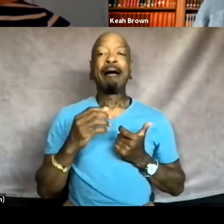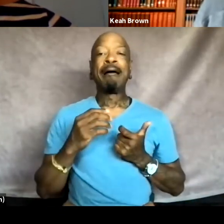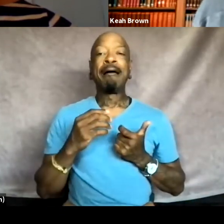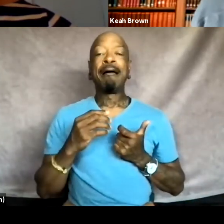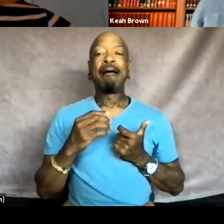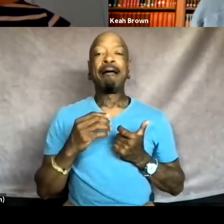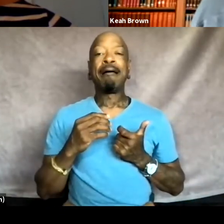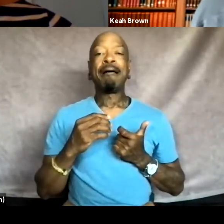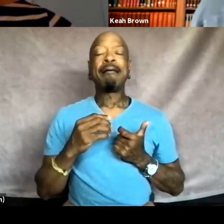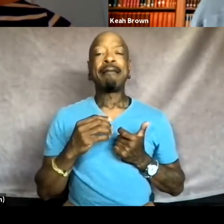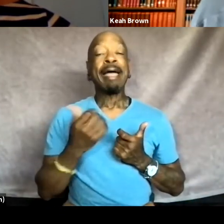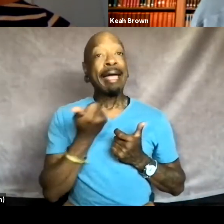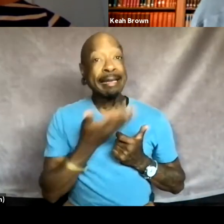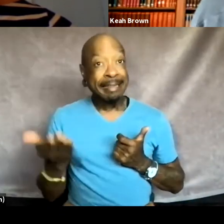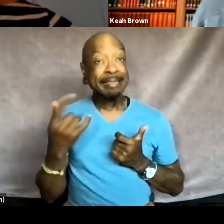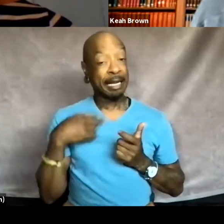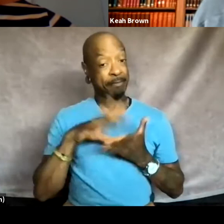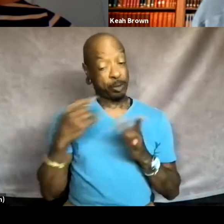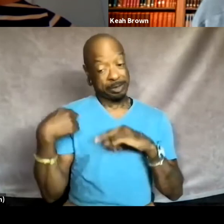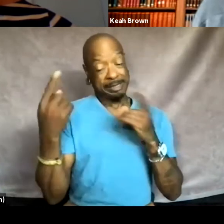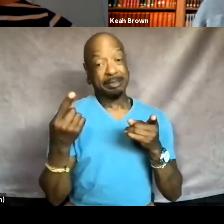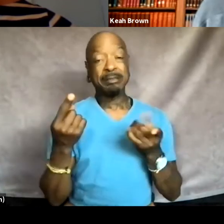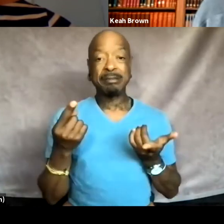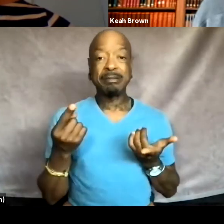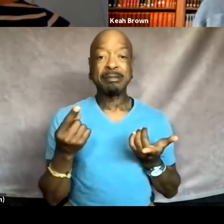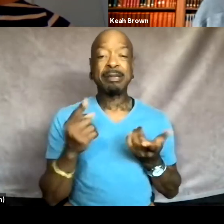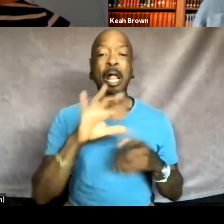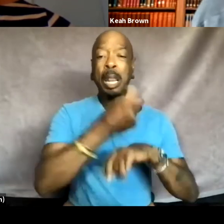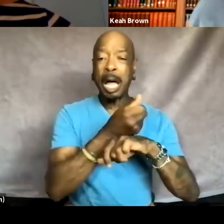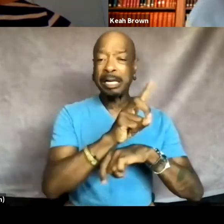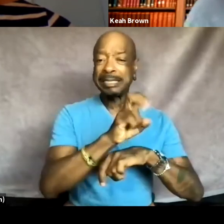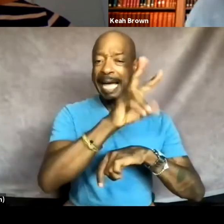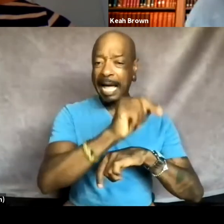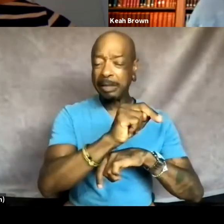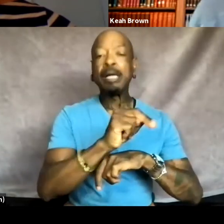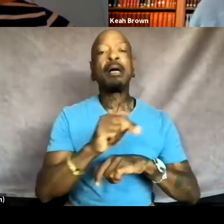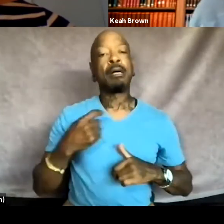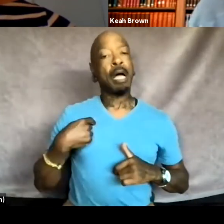Keah Brown: has taught me is that I'm a person who needs people, people can be exhausting